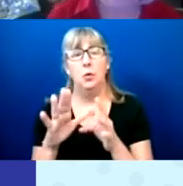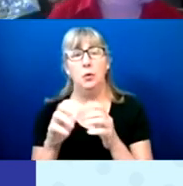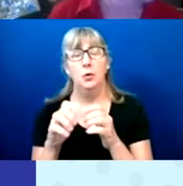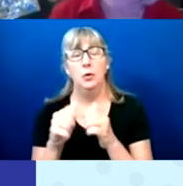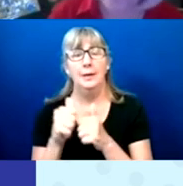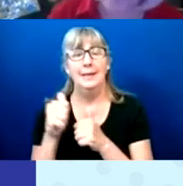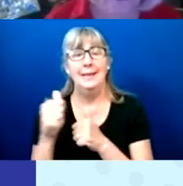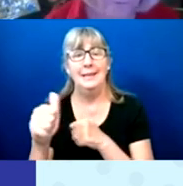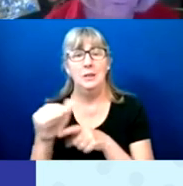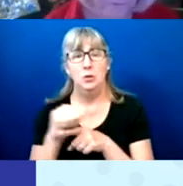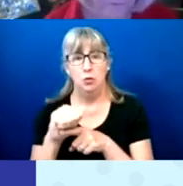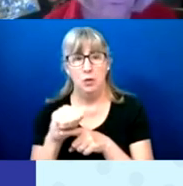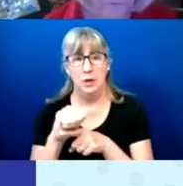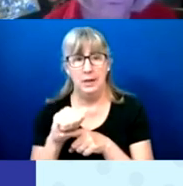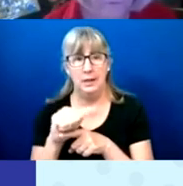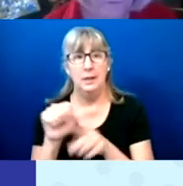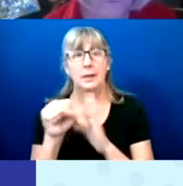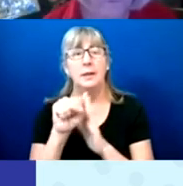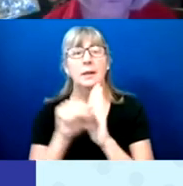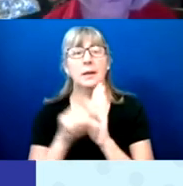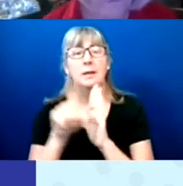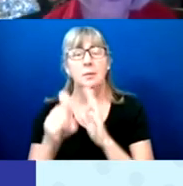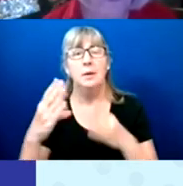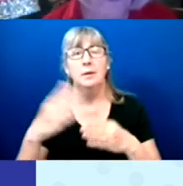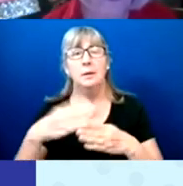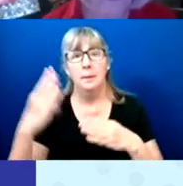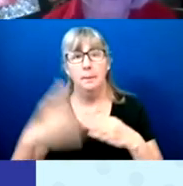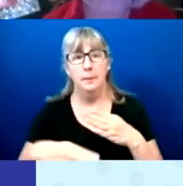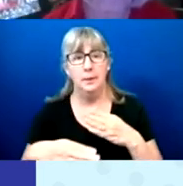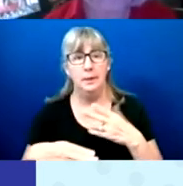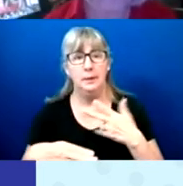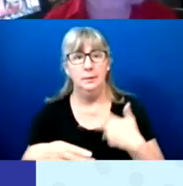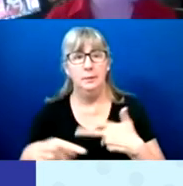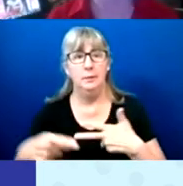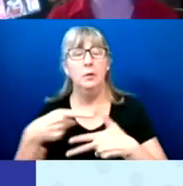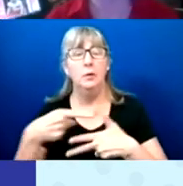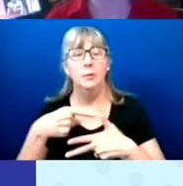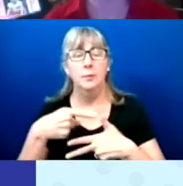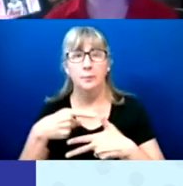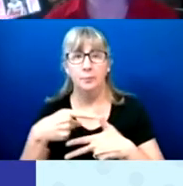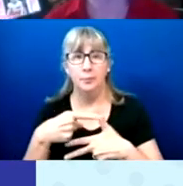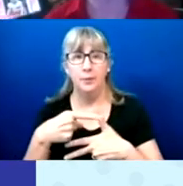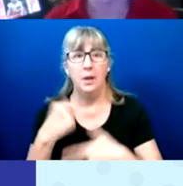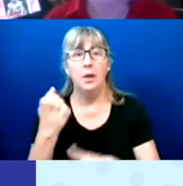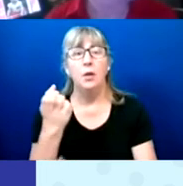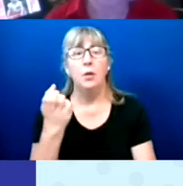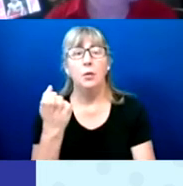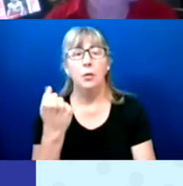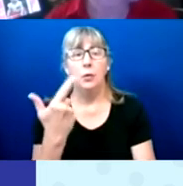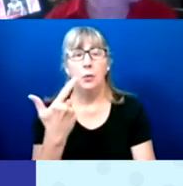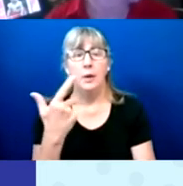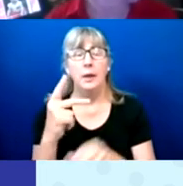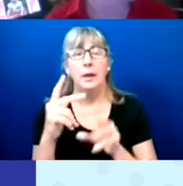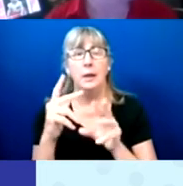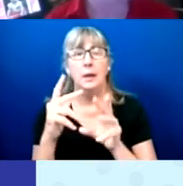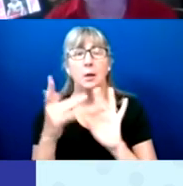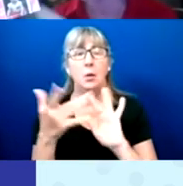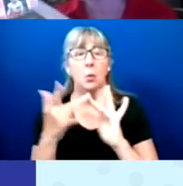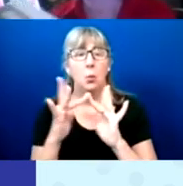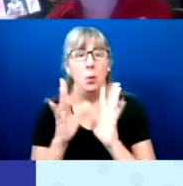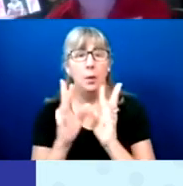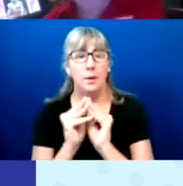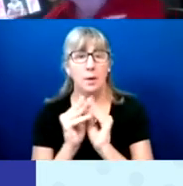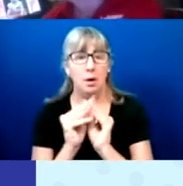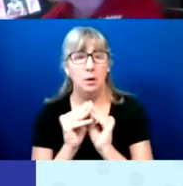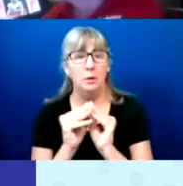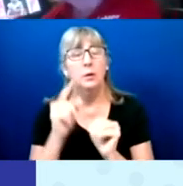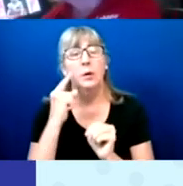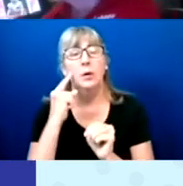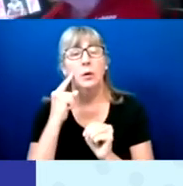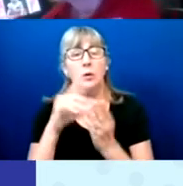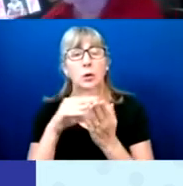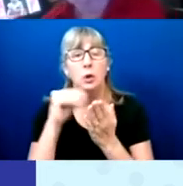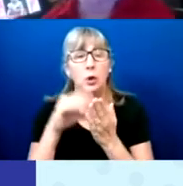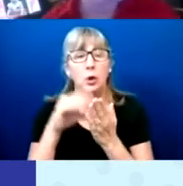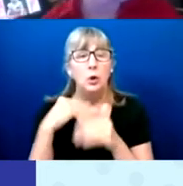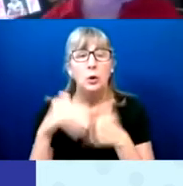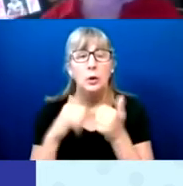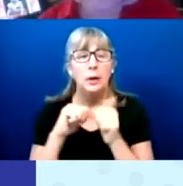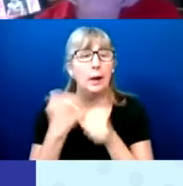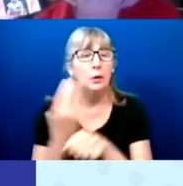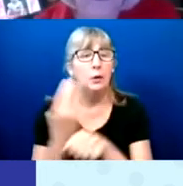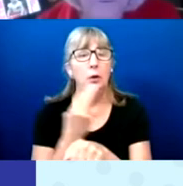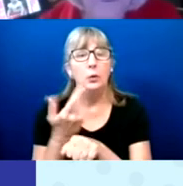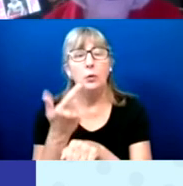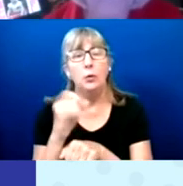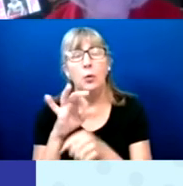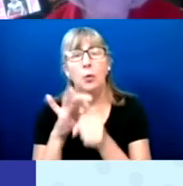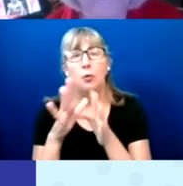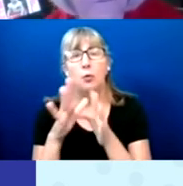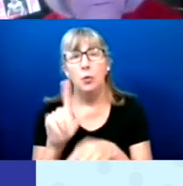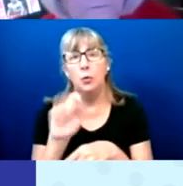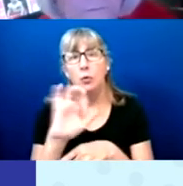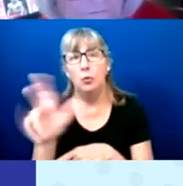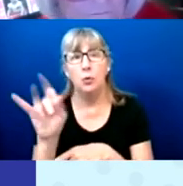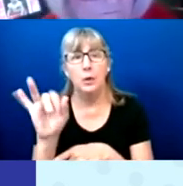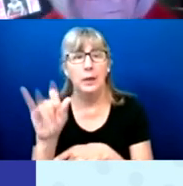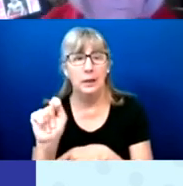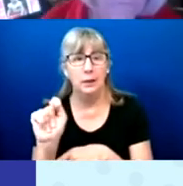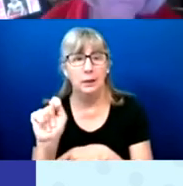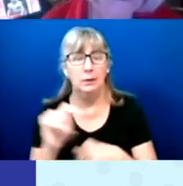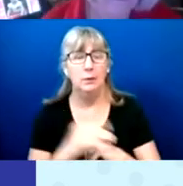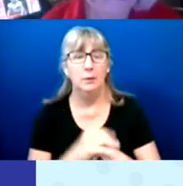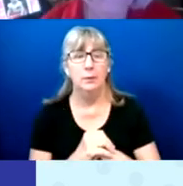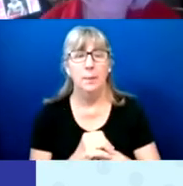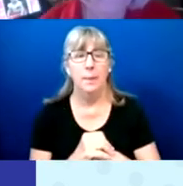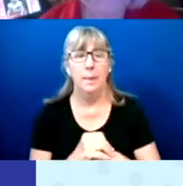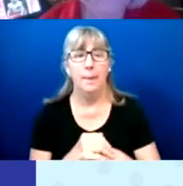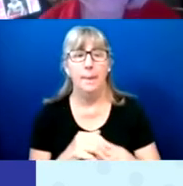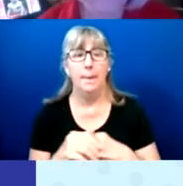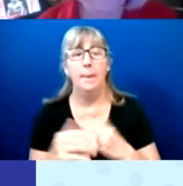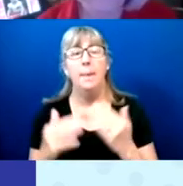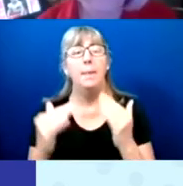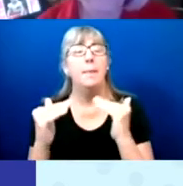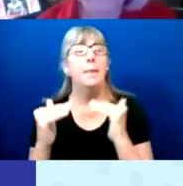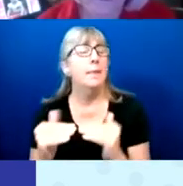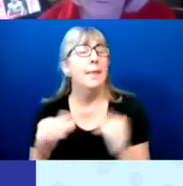States must complete number one, three webinars to learn how to use the GoVoter toolkit.